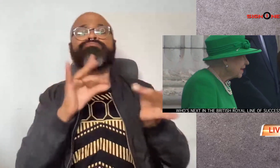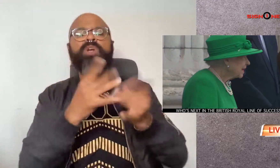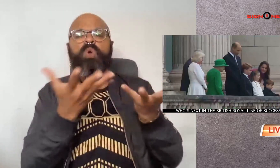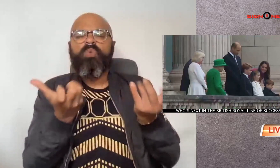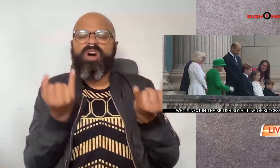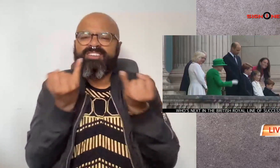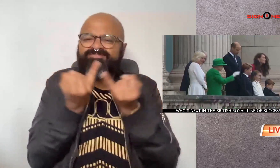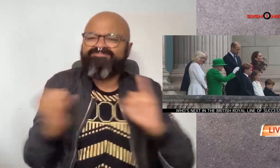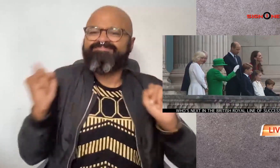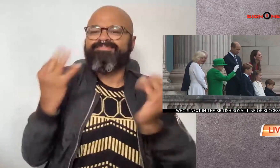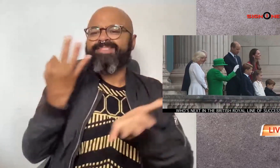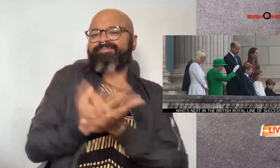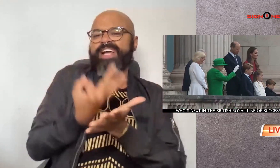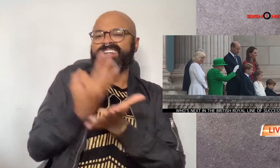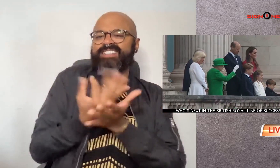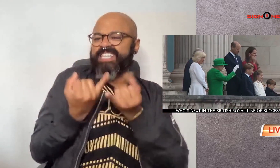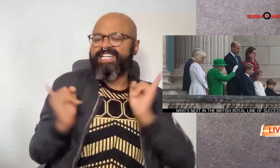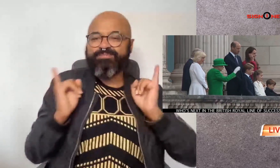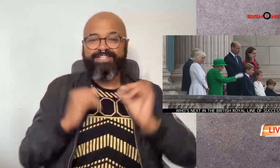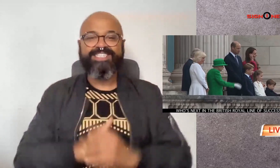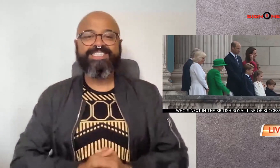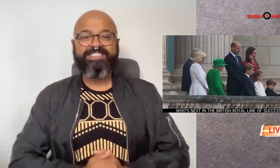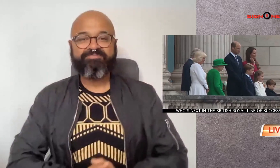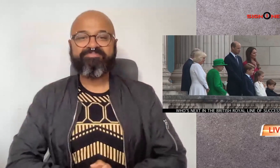saying they wanted to become financially independent